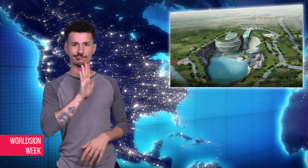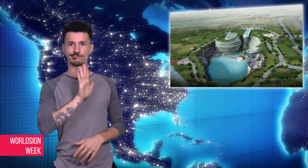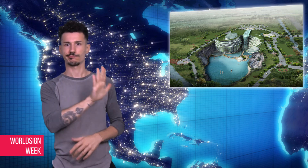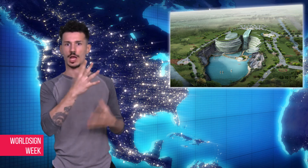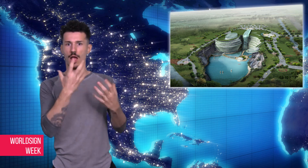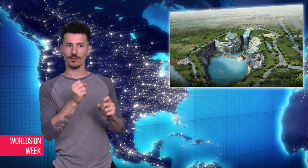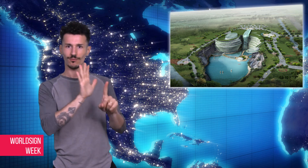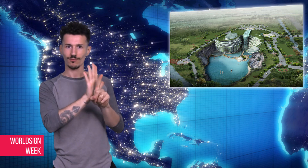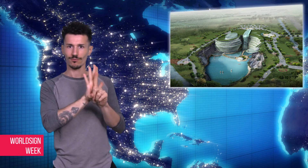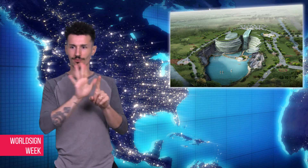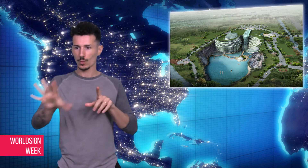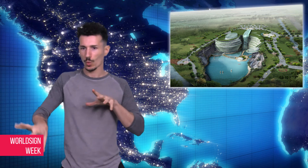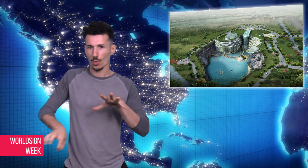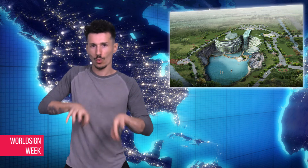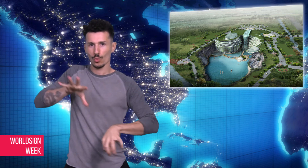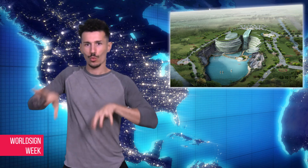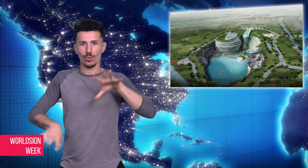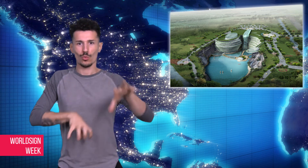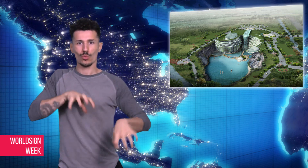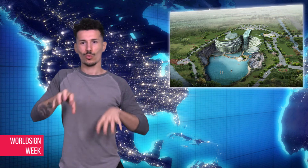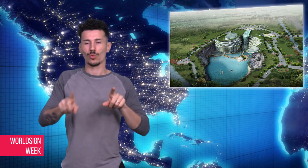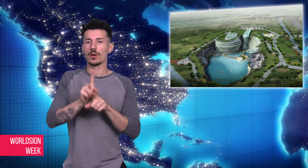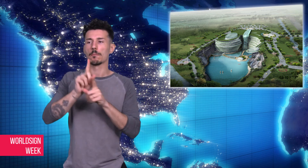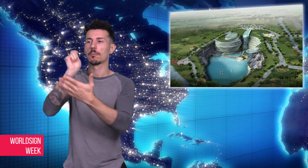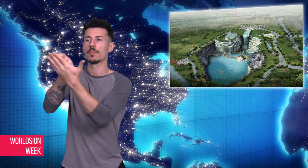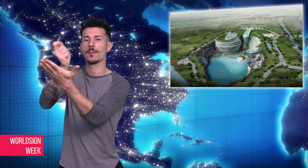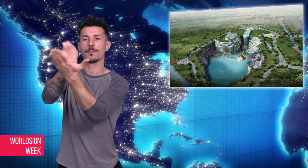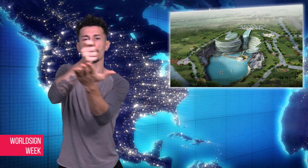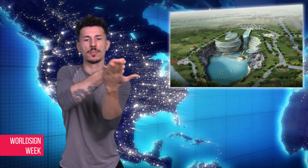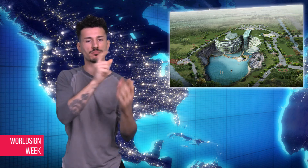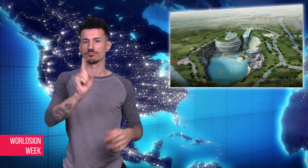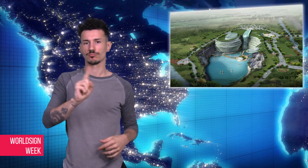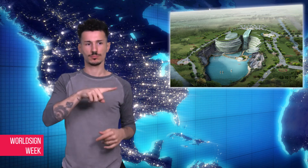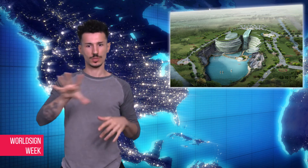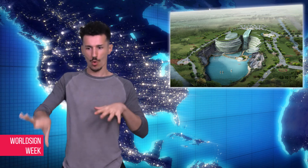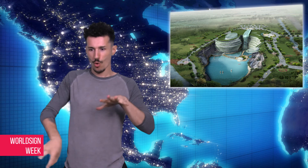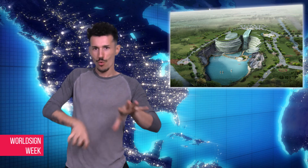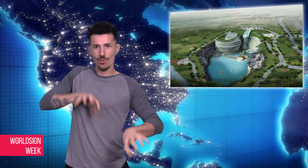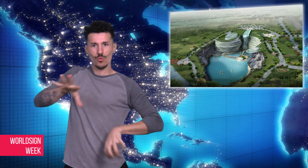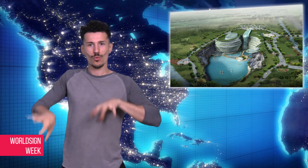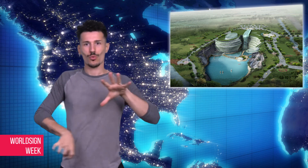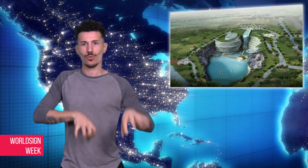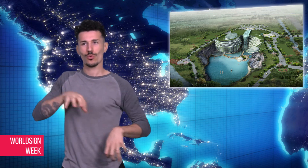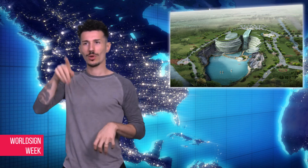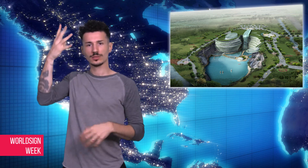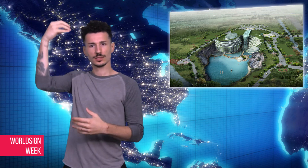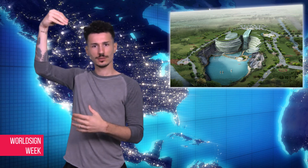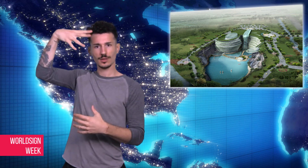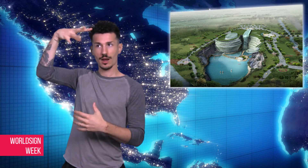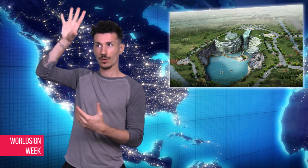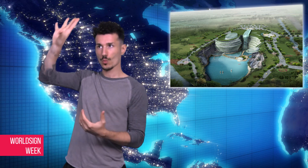like generating its own power, heating, and lighting with the use of